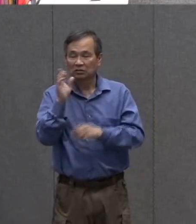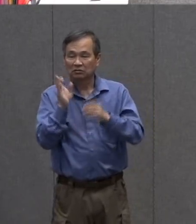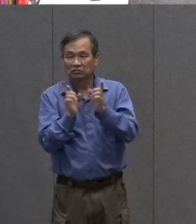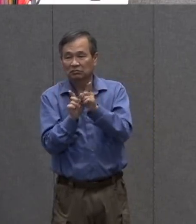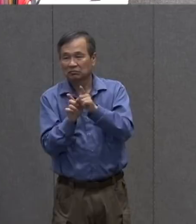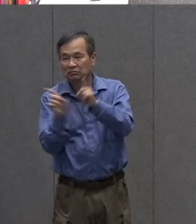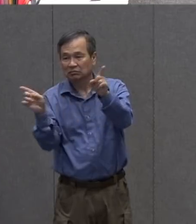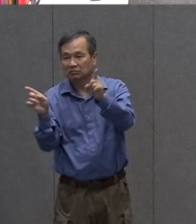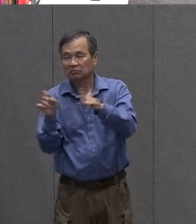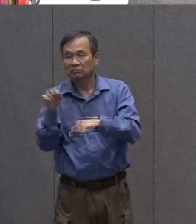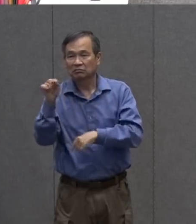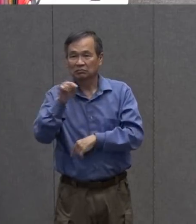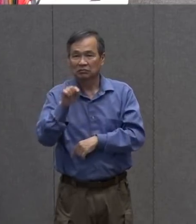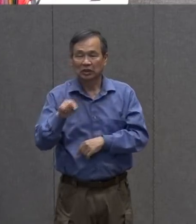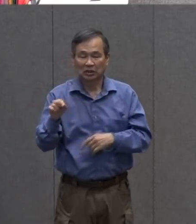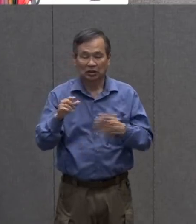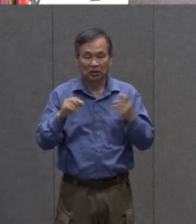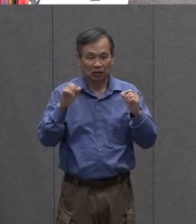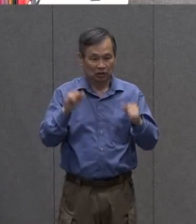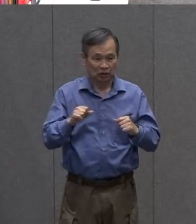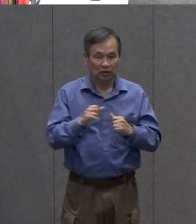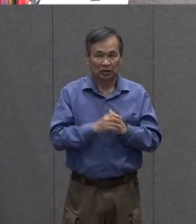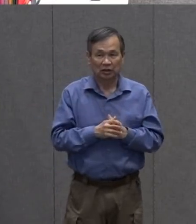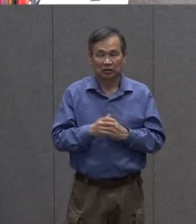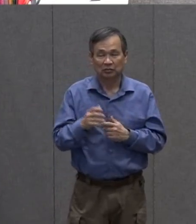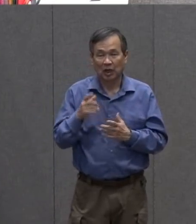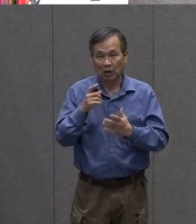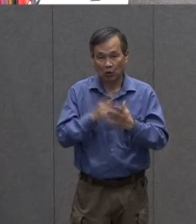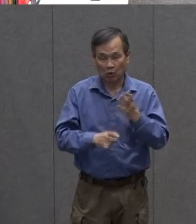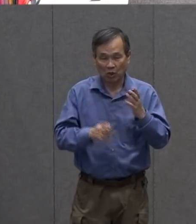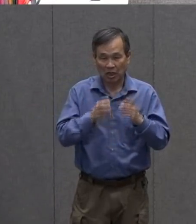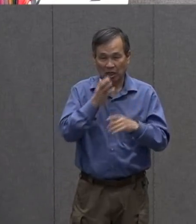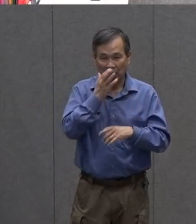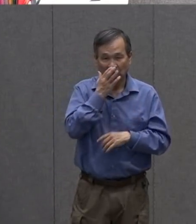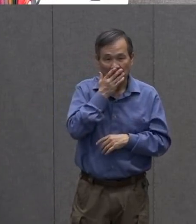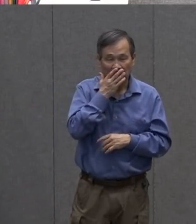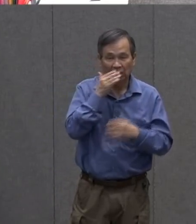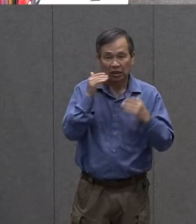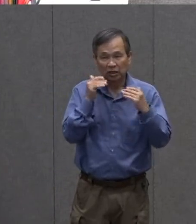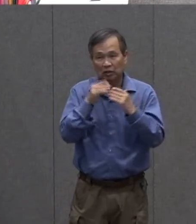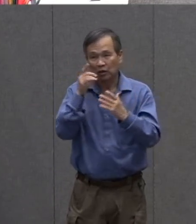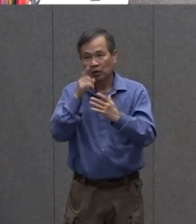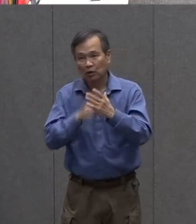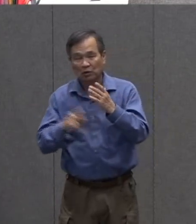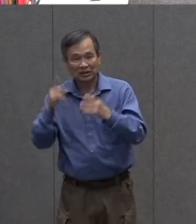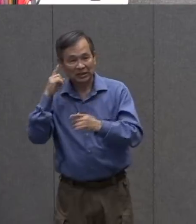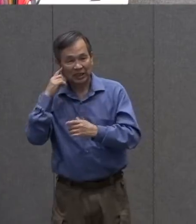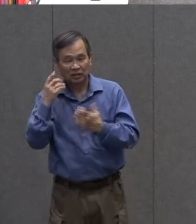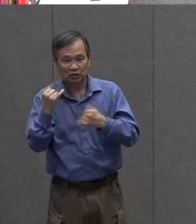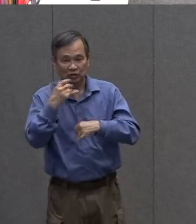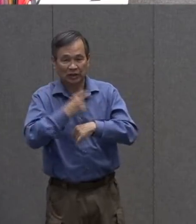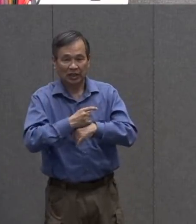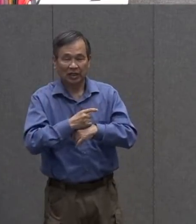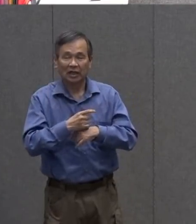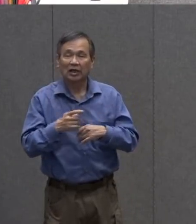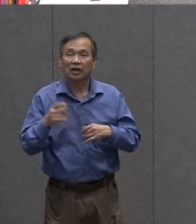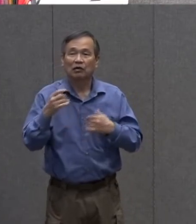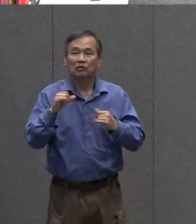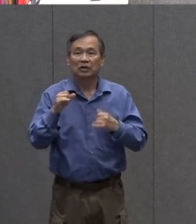It also helps you remember which color is which sound. So today we played with digraphs, and we played with a prefix and a suffix